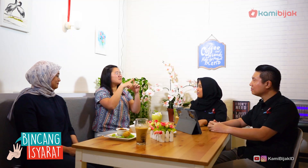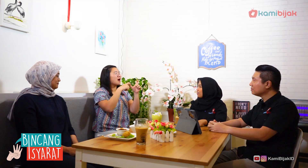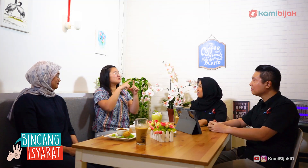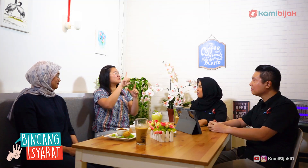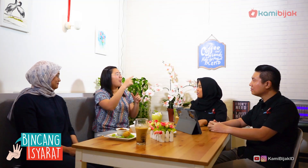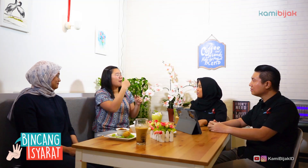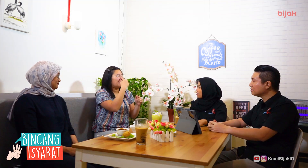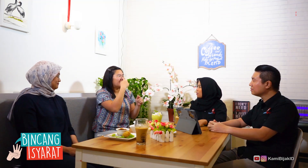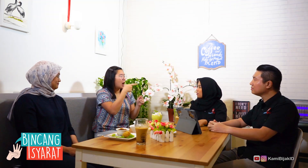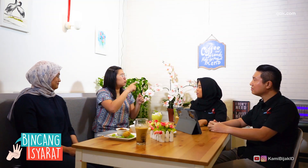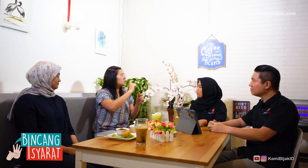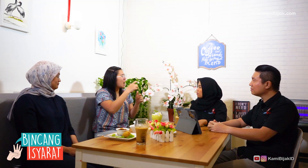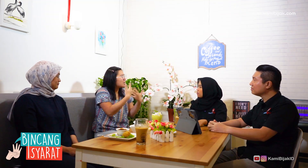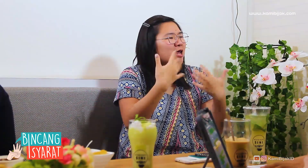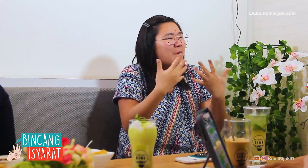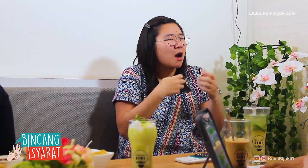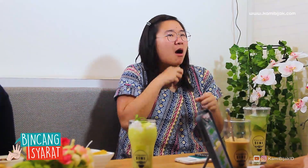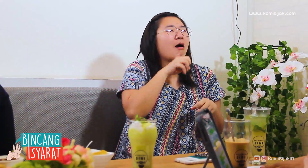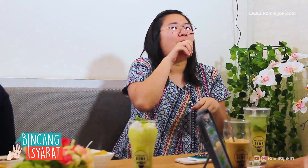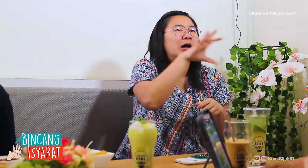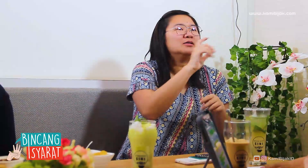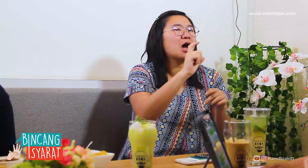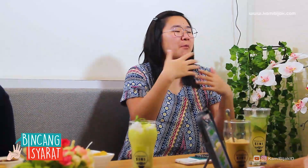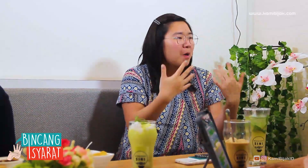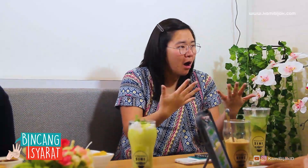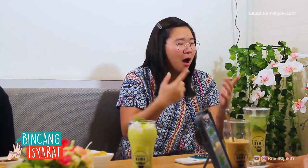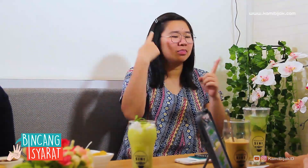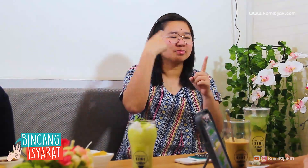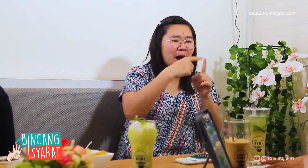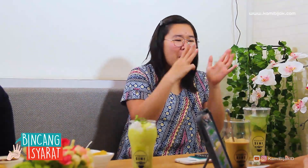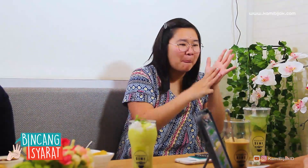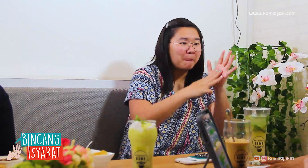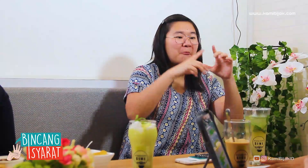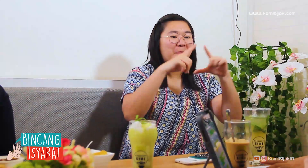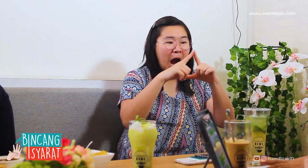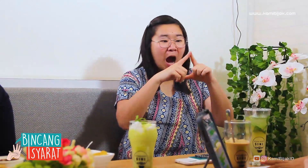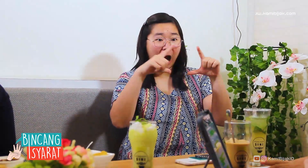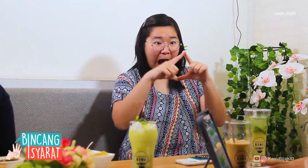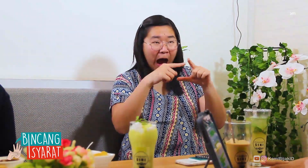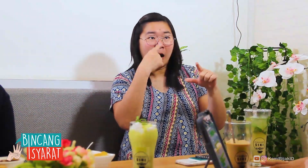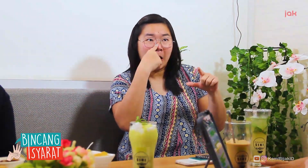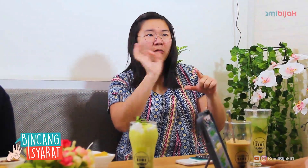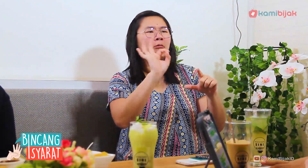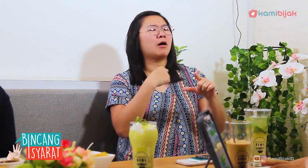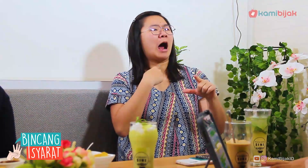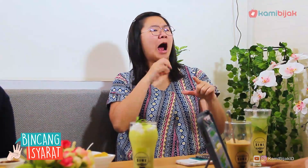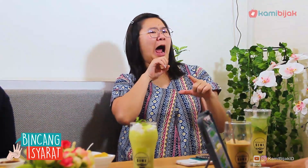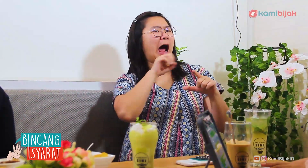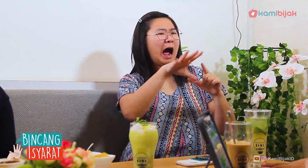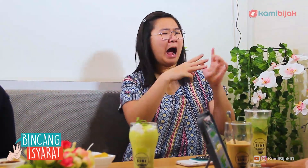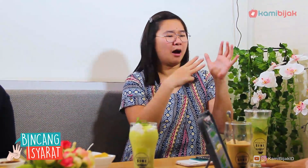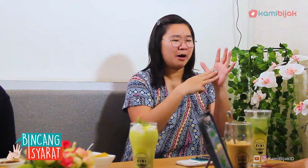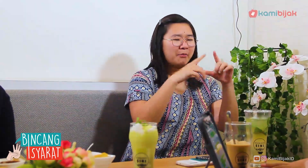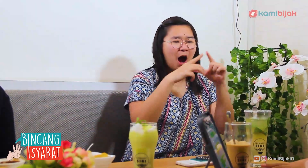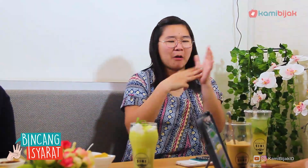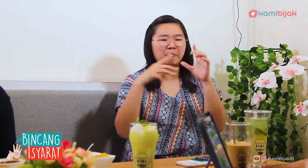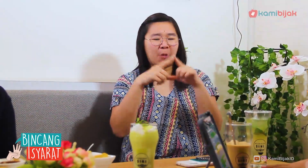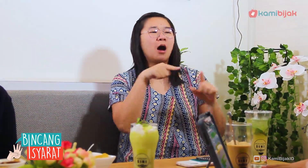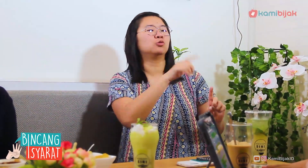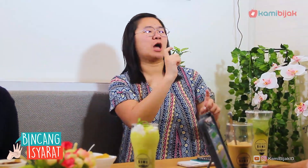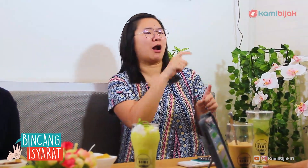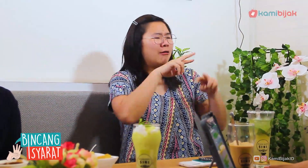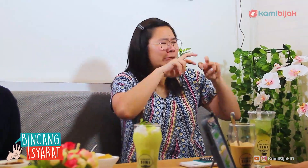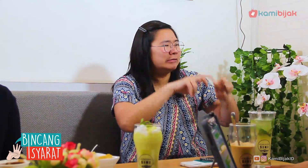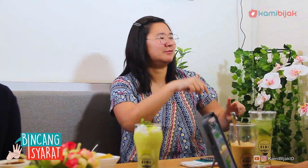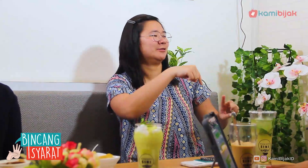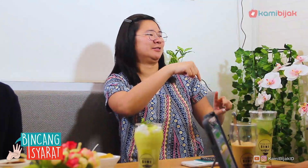well this is clear about how to say the right letter how.